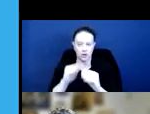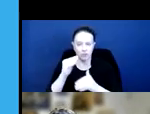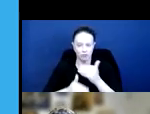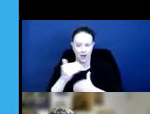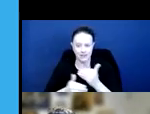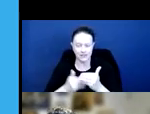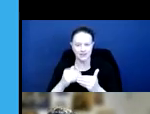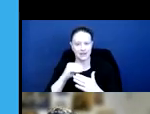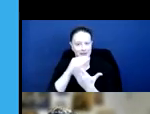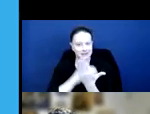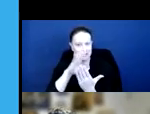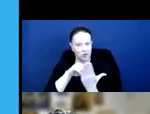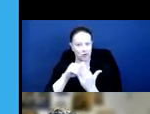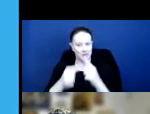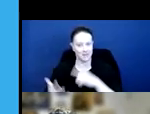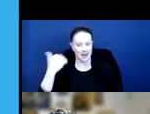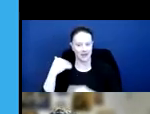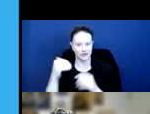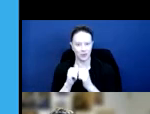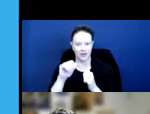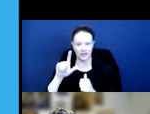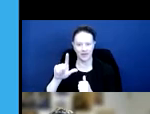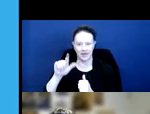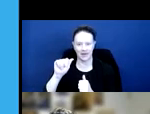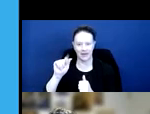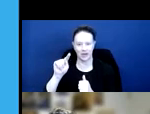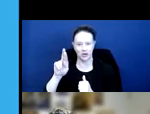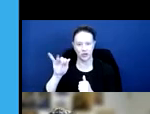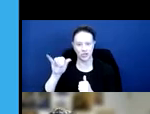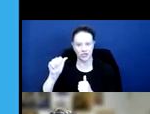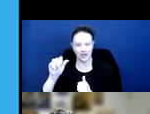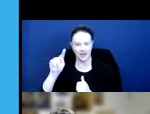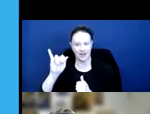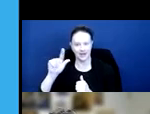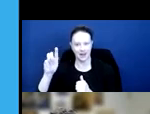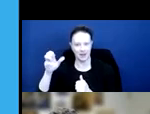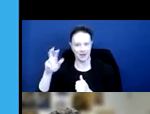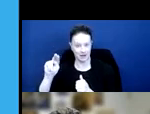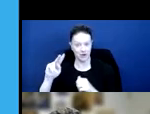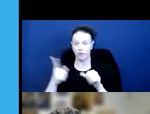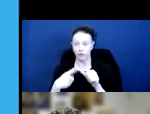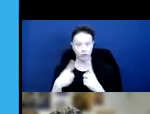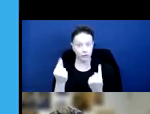But you know, it's always great to start with a Zoom tutorial overview, so we make sure that we're all on the same page.